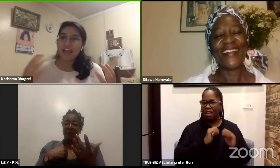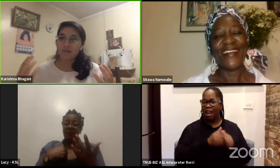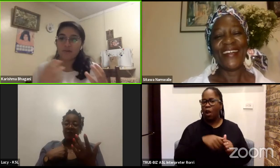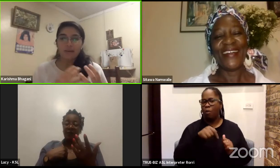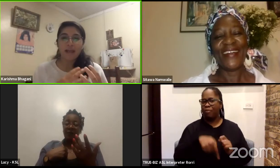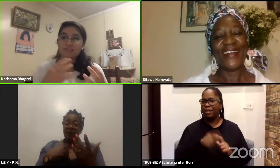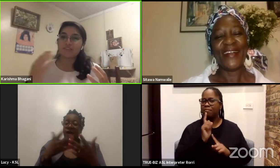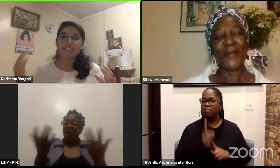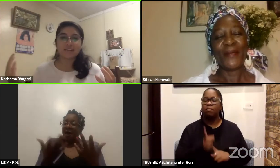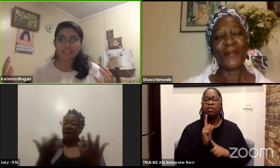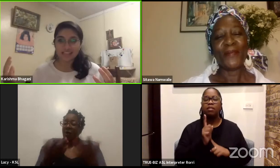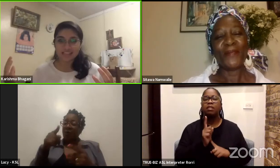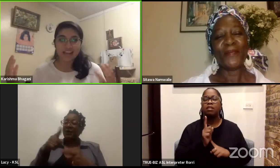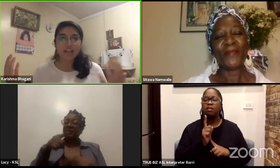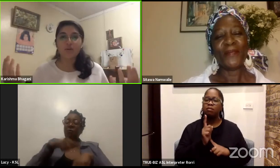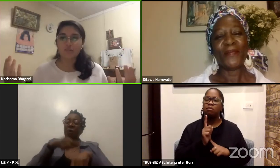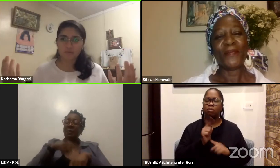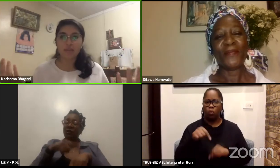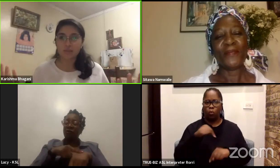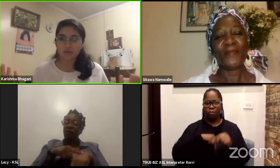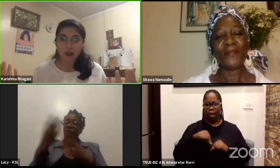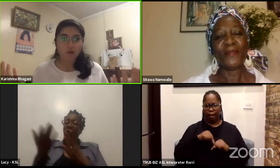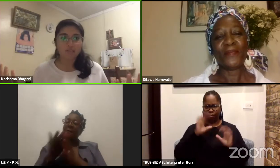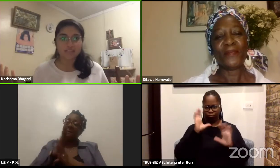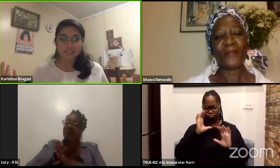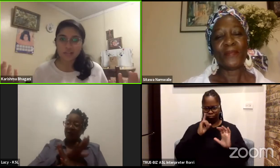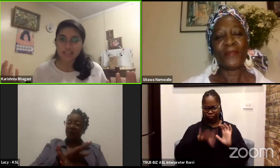or going back to rediscover things. And I know from knowing you in our conversations